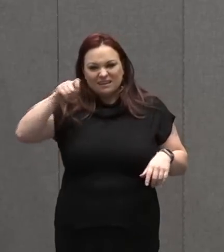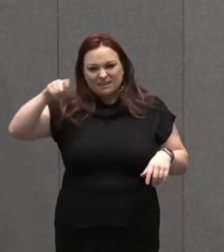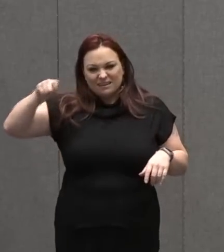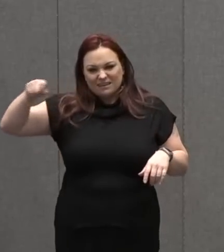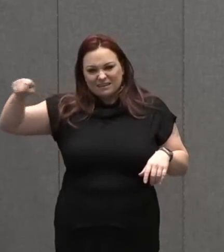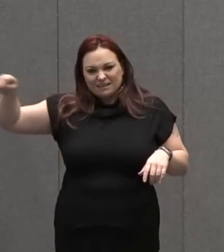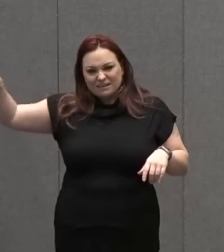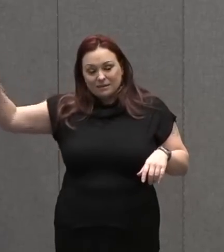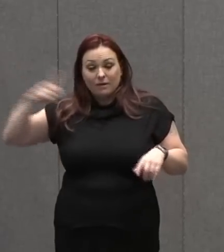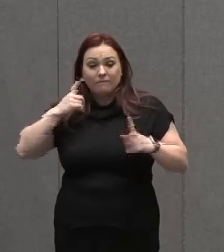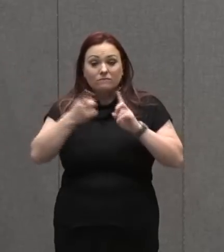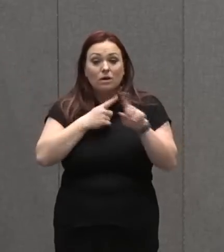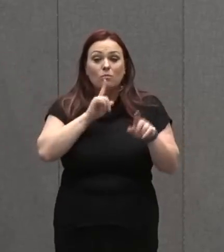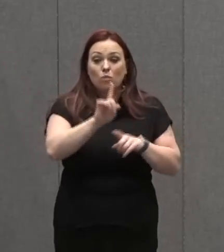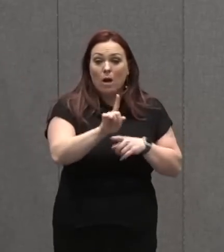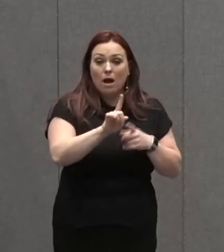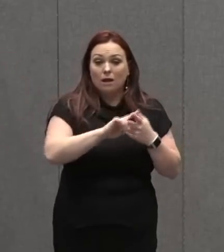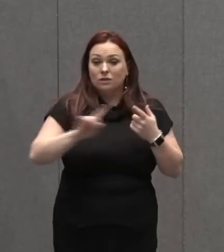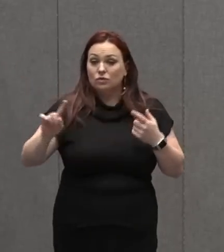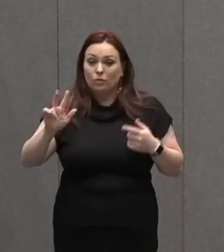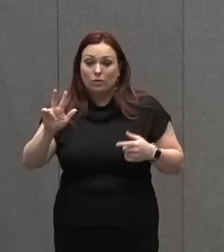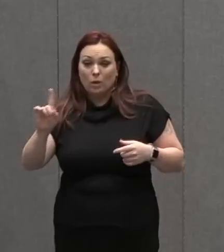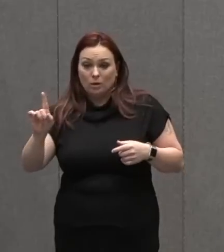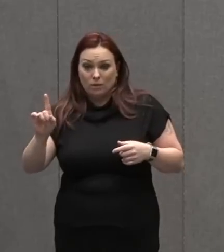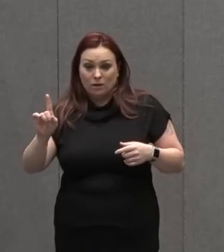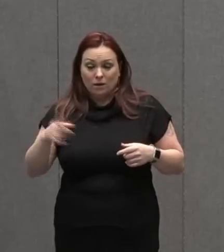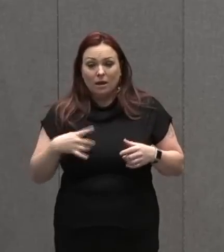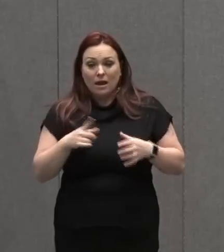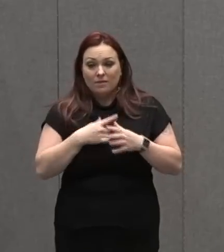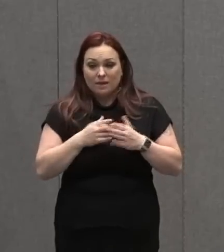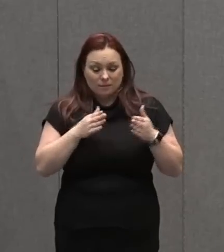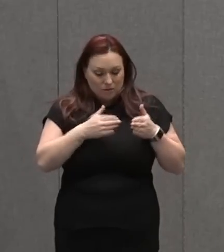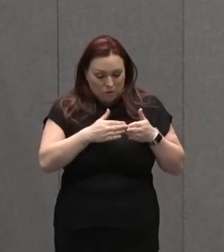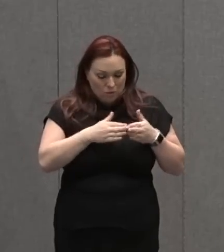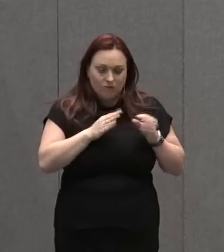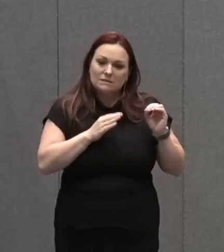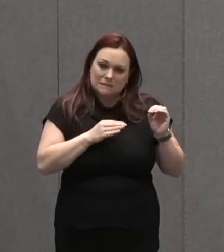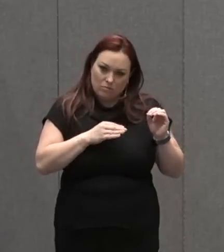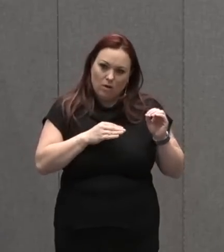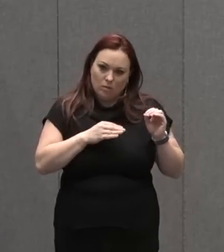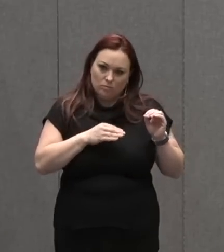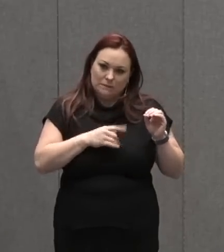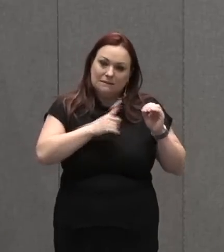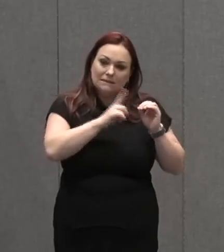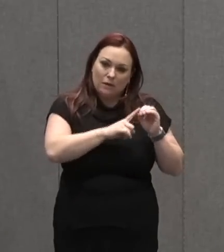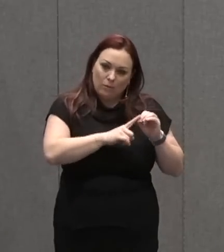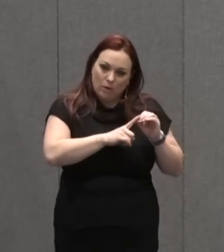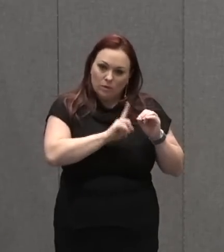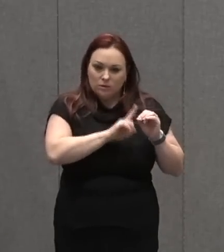all the way from one to 31 and the corner would be zero so really, zero to 31.